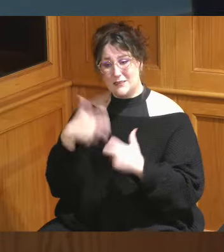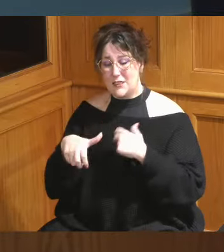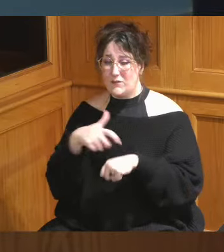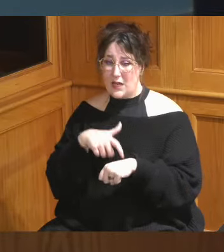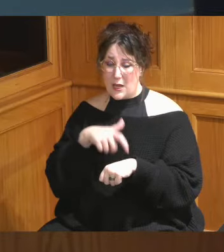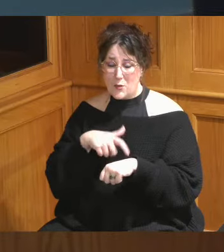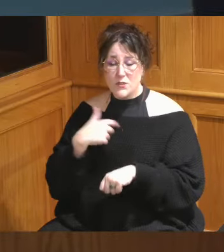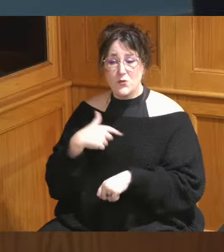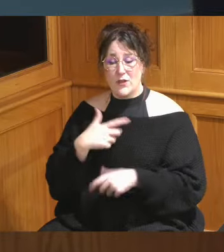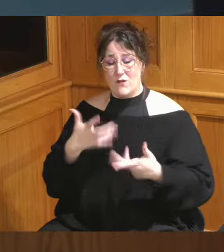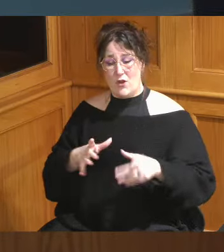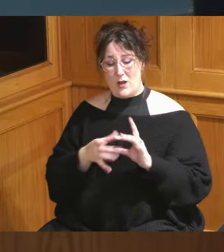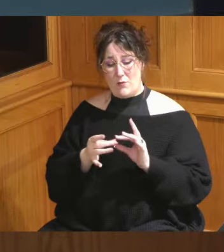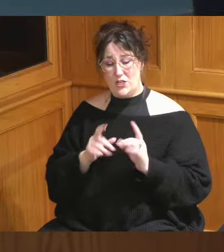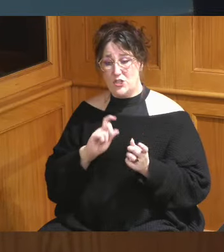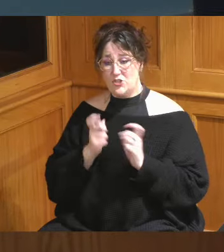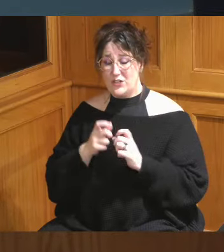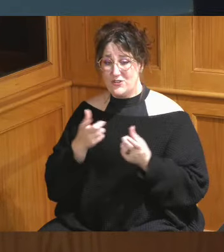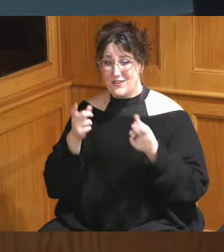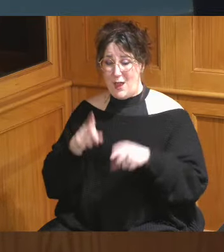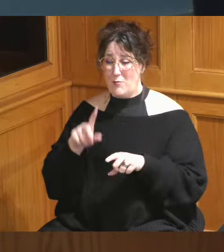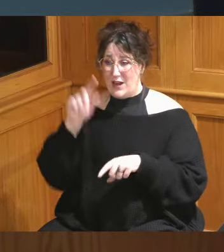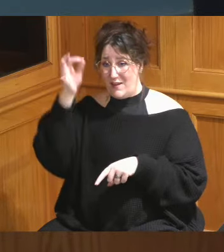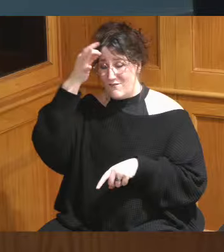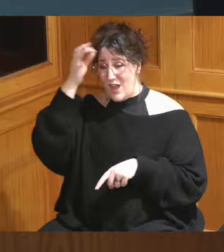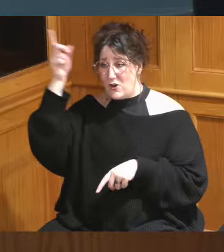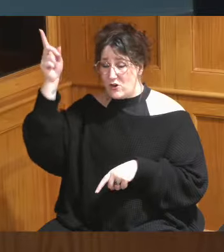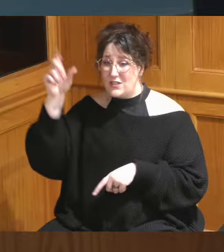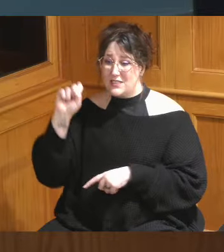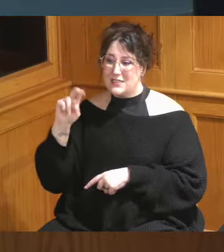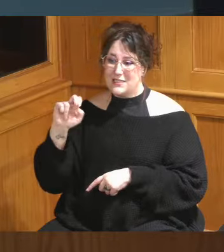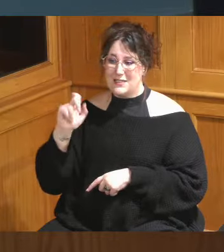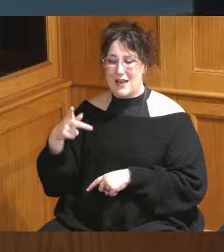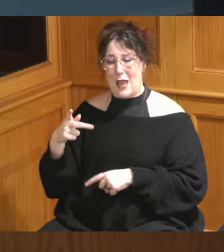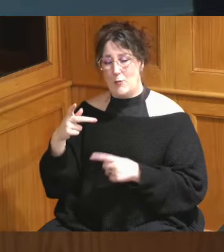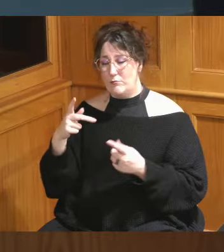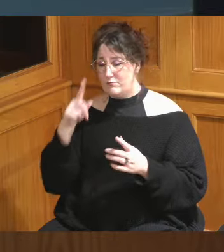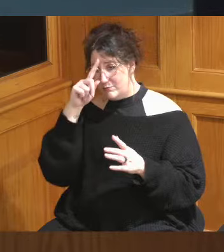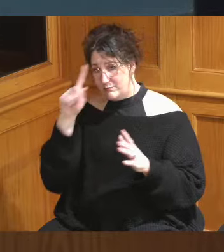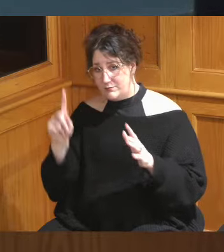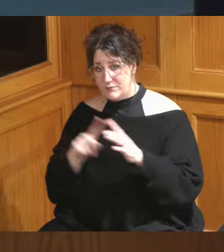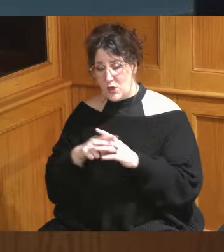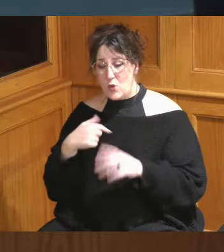there are changes going on at the federal level. SNAP comes to mind. we are going to suffer from